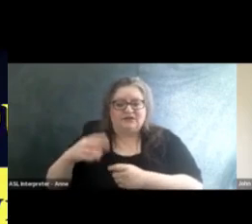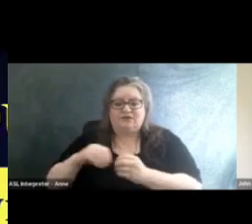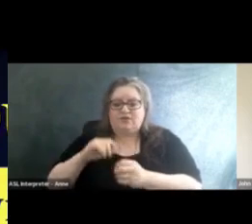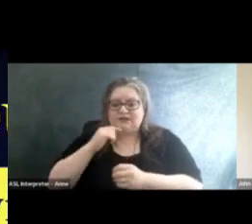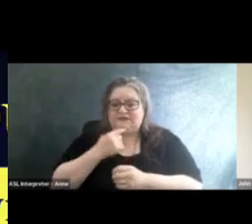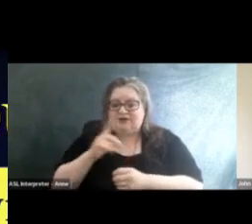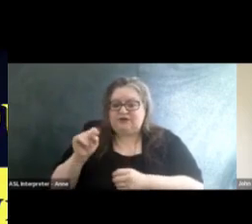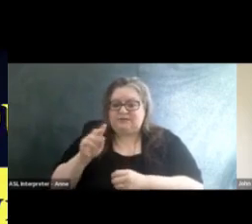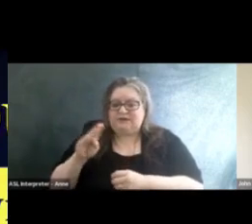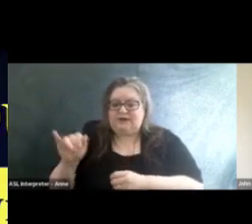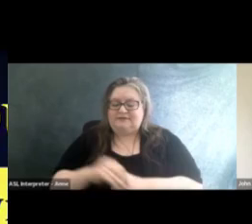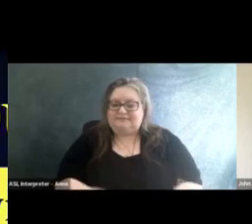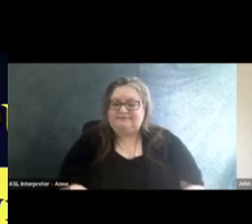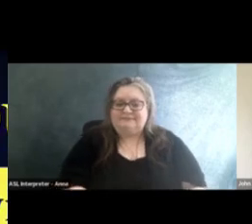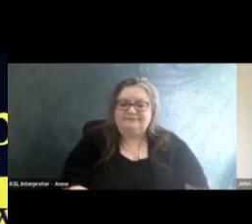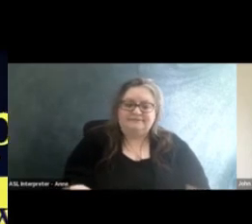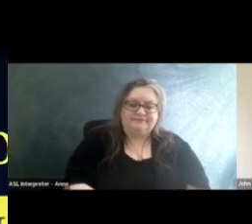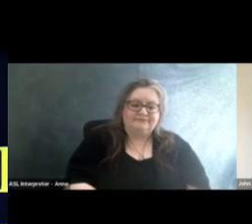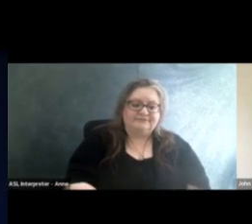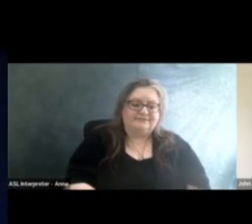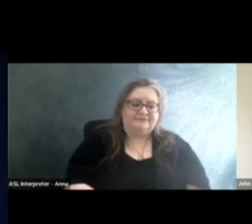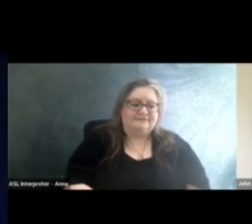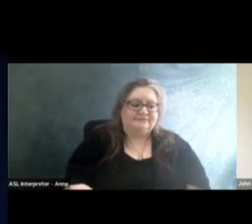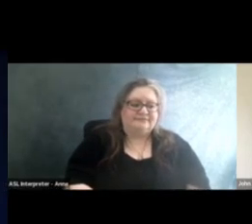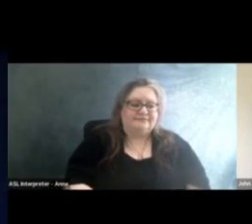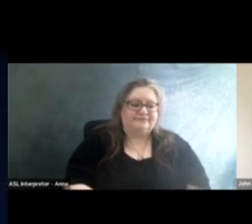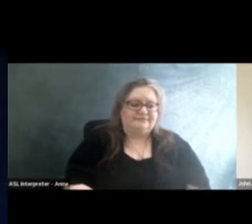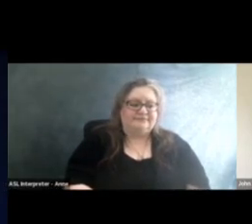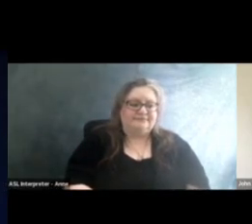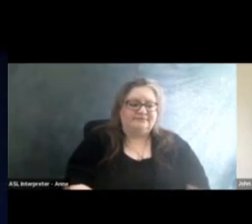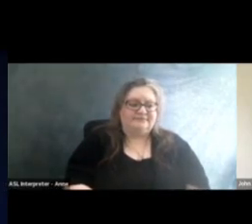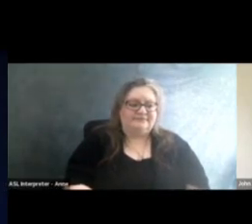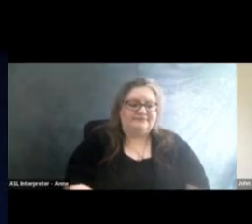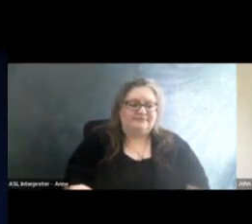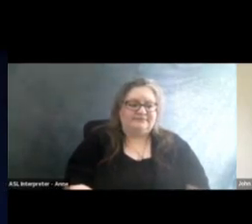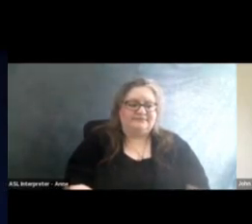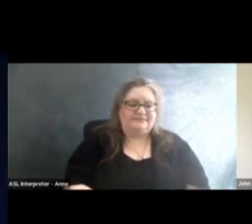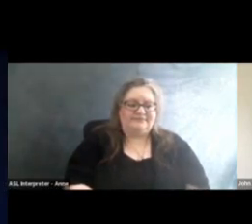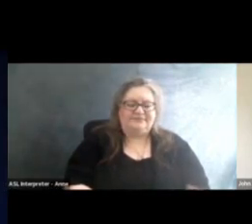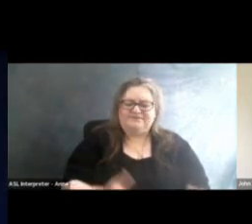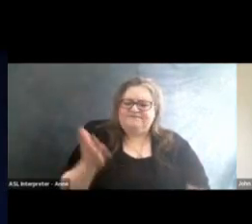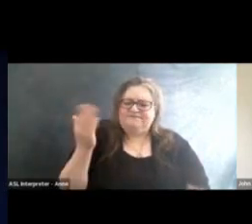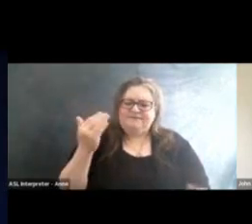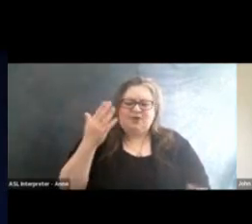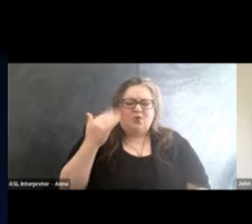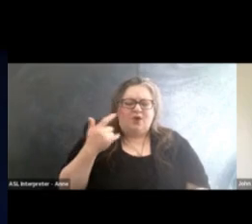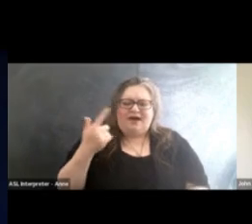traumatic brain injuries. So why is this? Why is it so common among vulnerable populations?